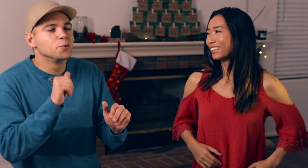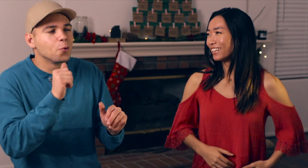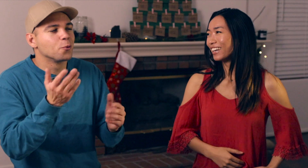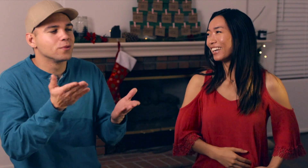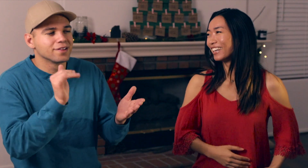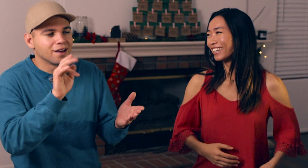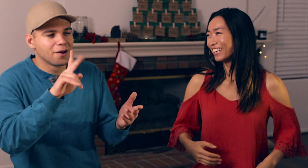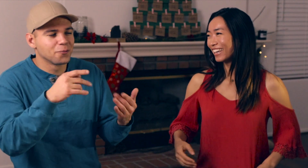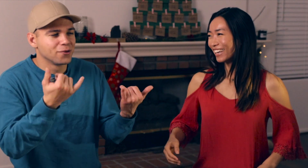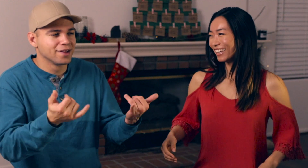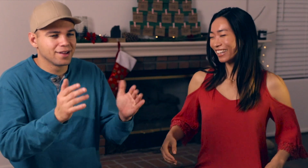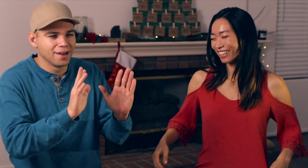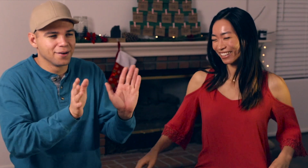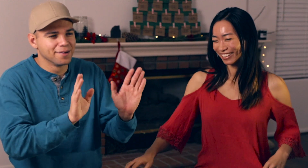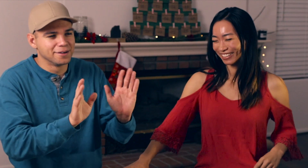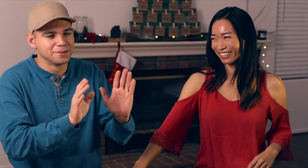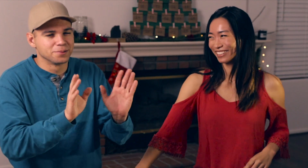Noo. Don't bring that up right now